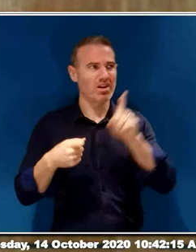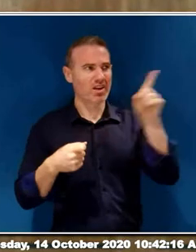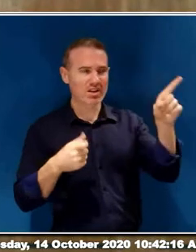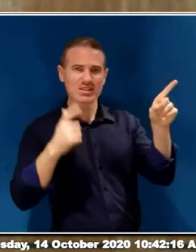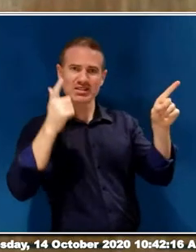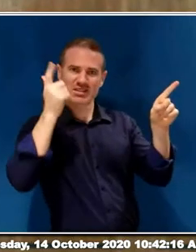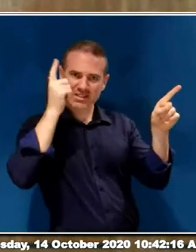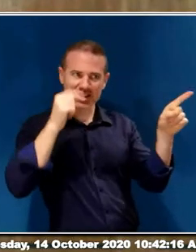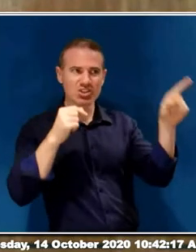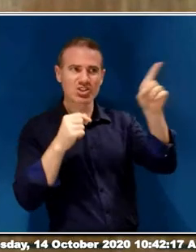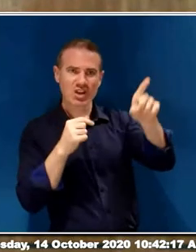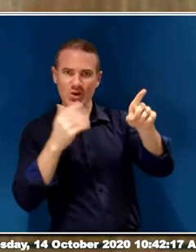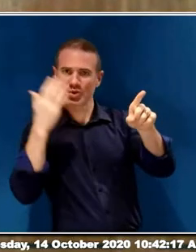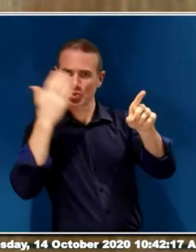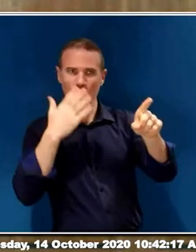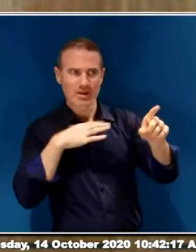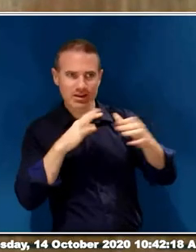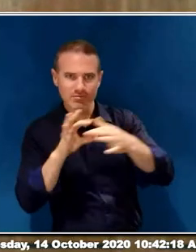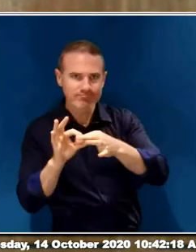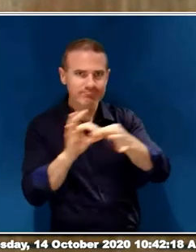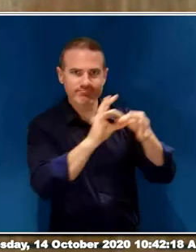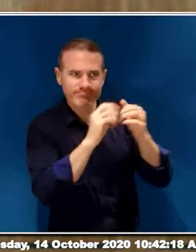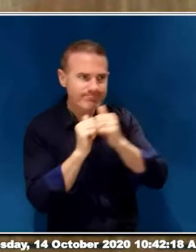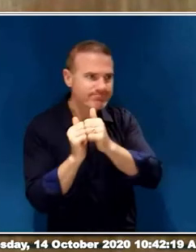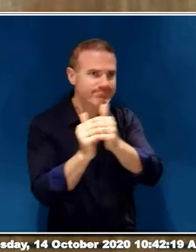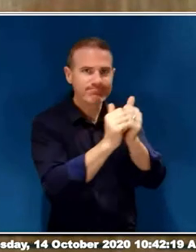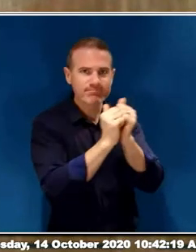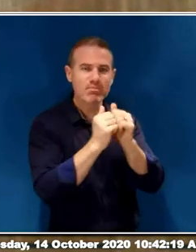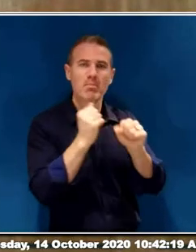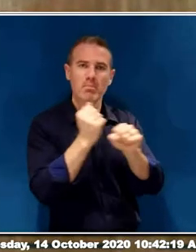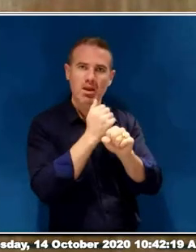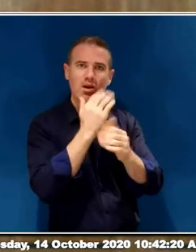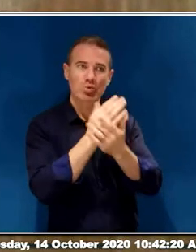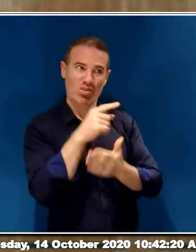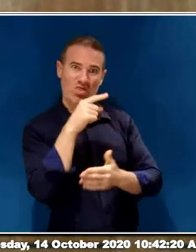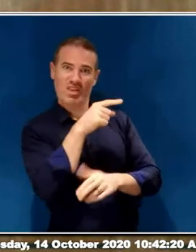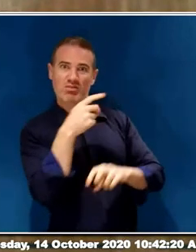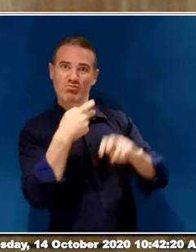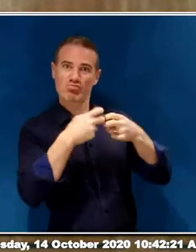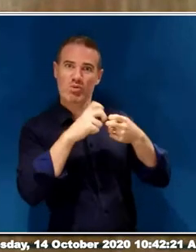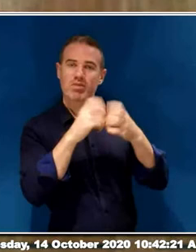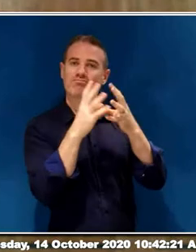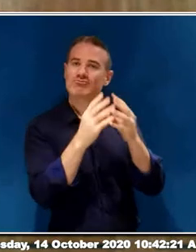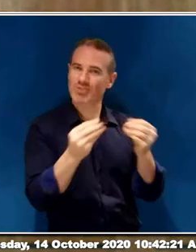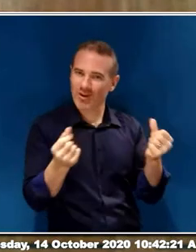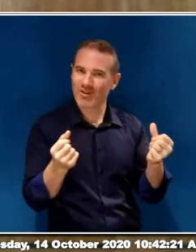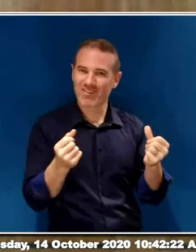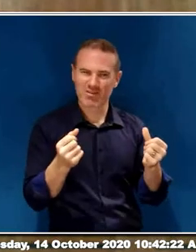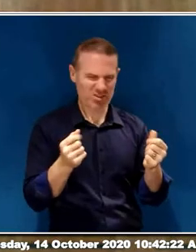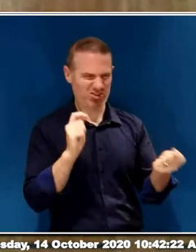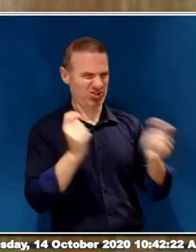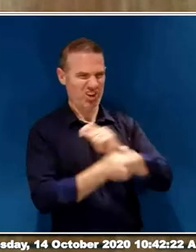to support and resolve that situation. So on the Monday, Kobe --- and I wasn't aware of this at the time --- on the